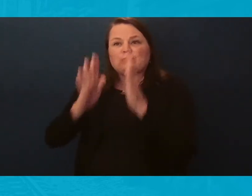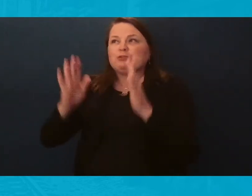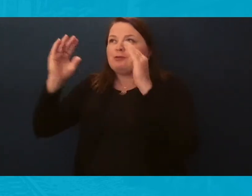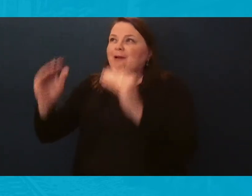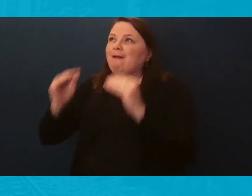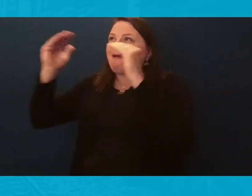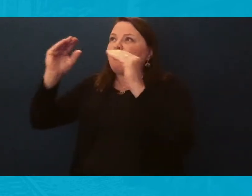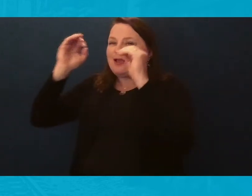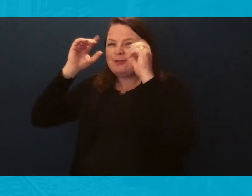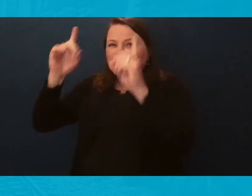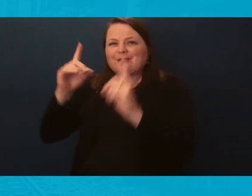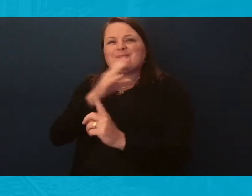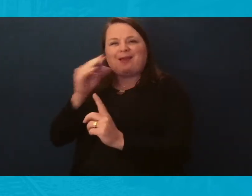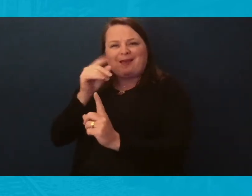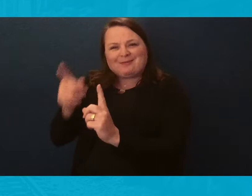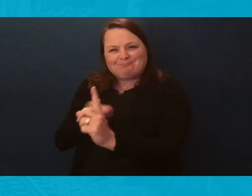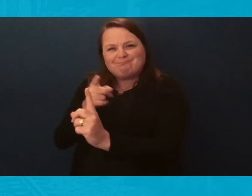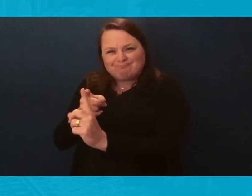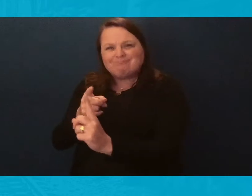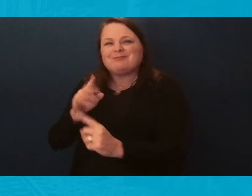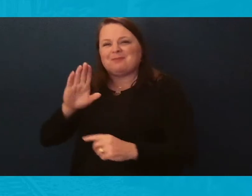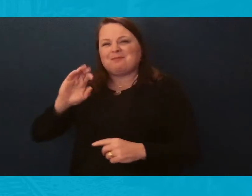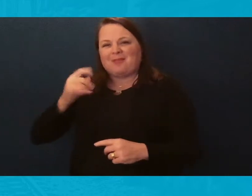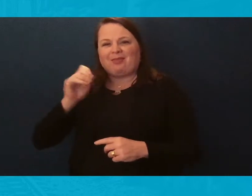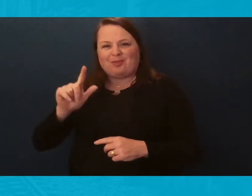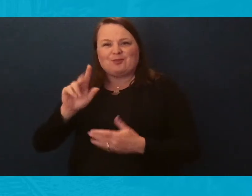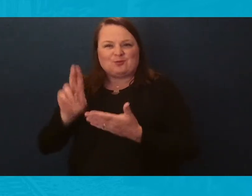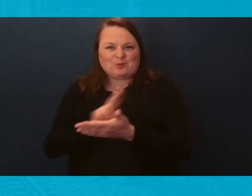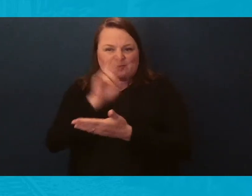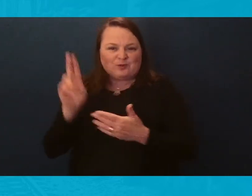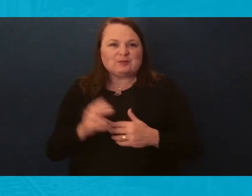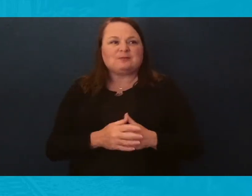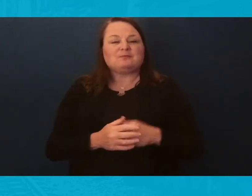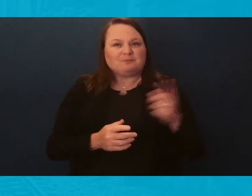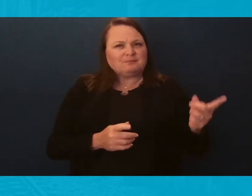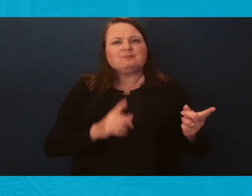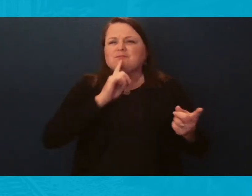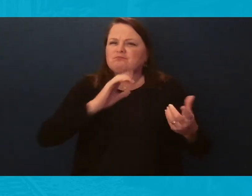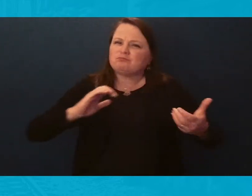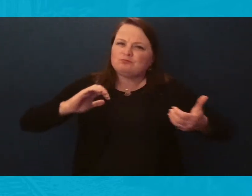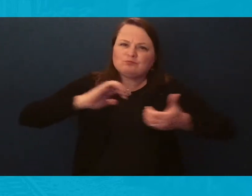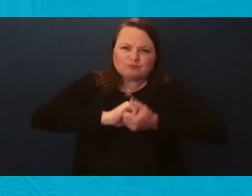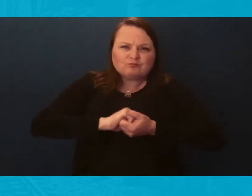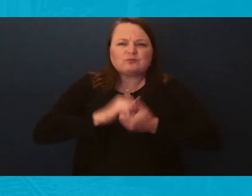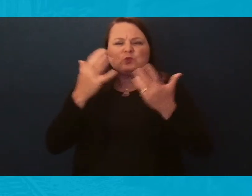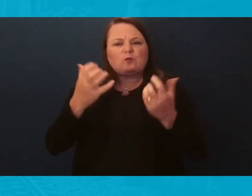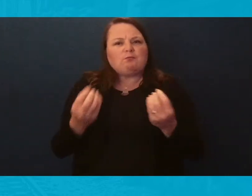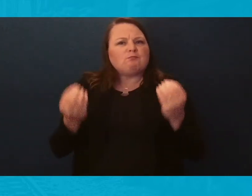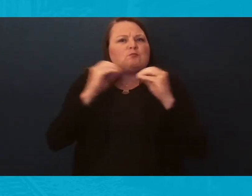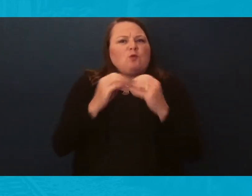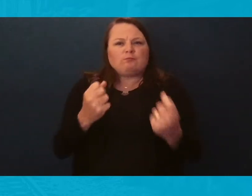and specifically Bethel University. Ross is a partner and looks forward to strengthening the Bethel University